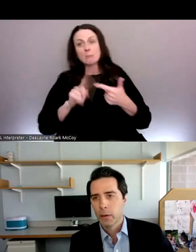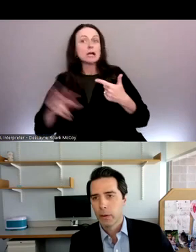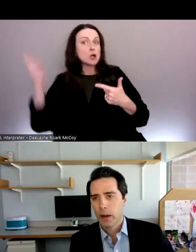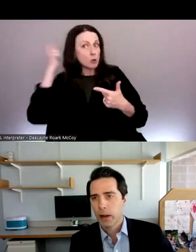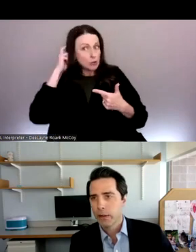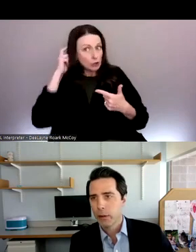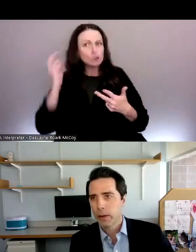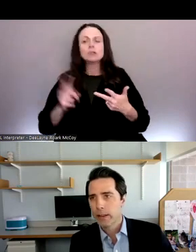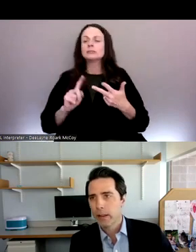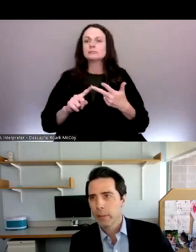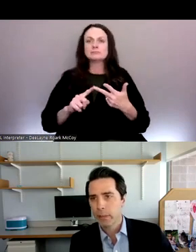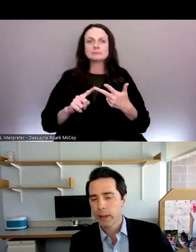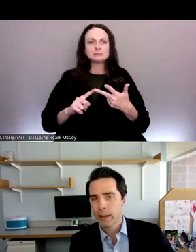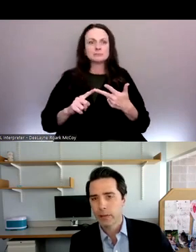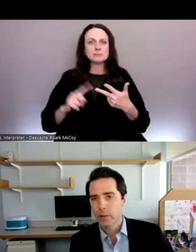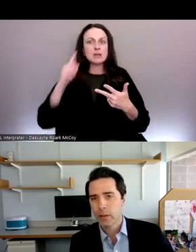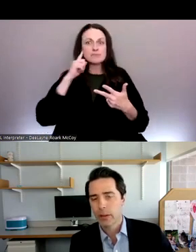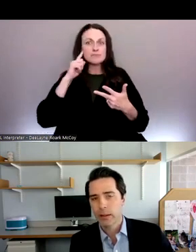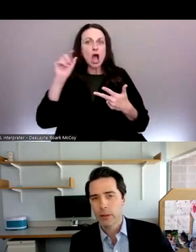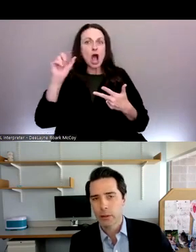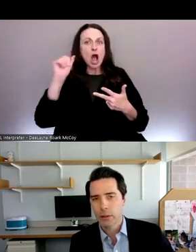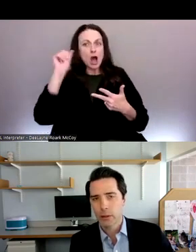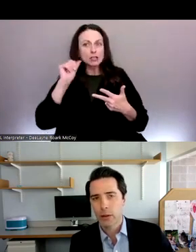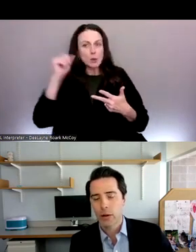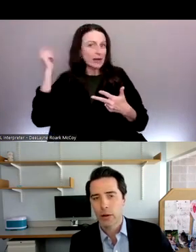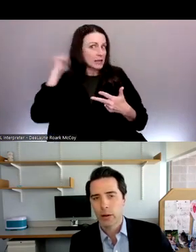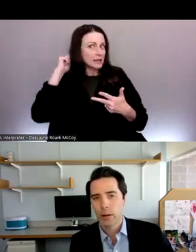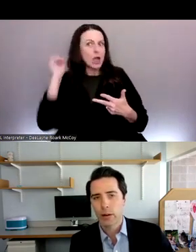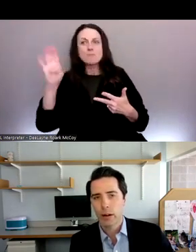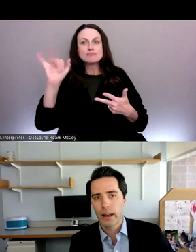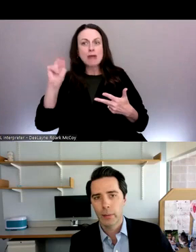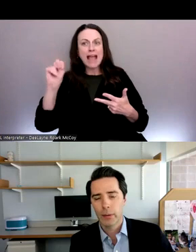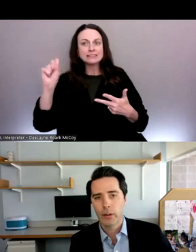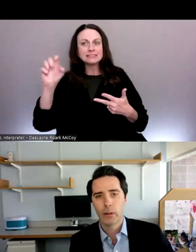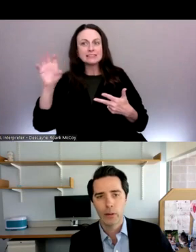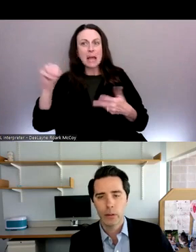we have auditory brain stem implants for